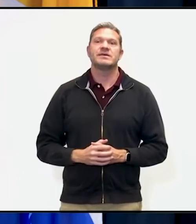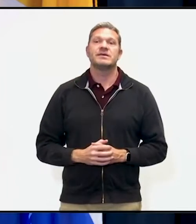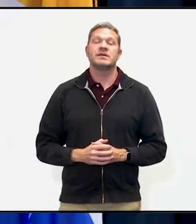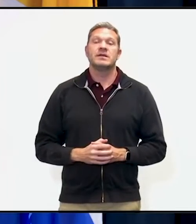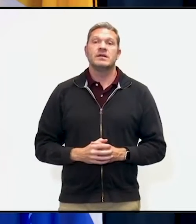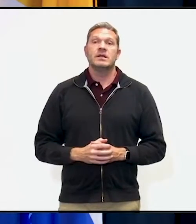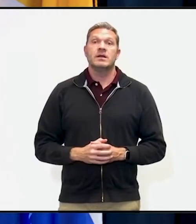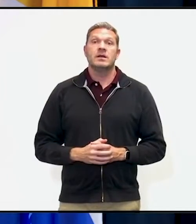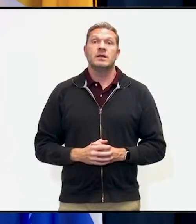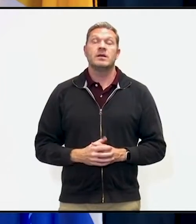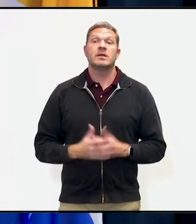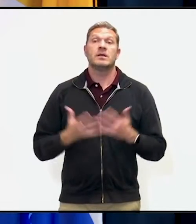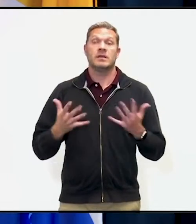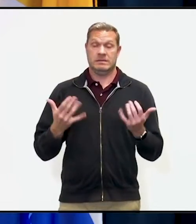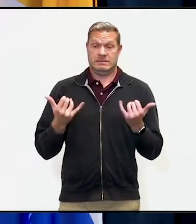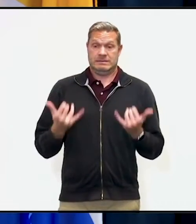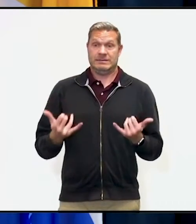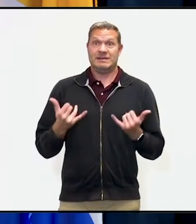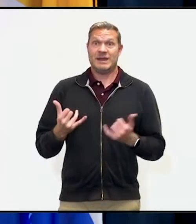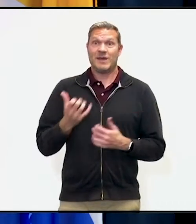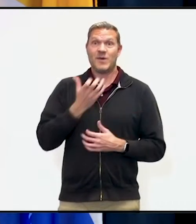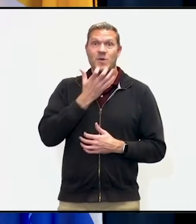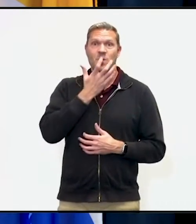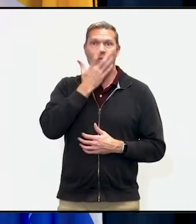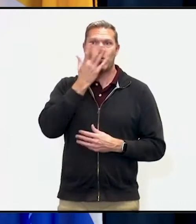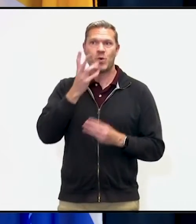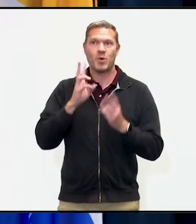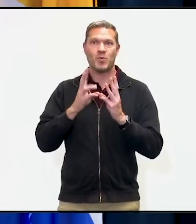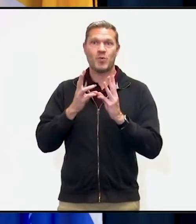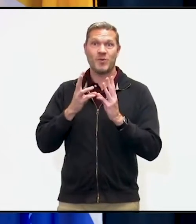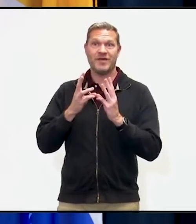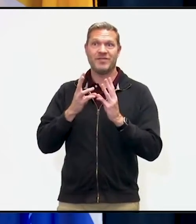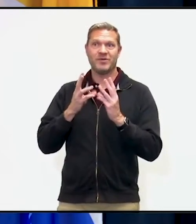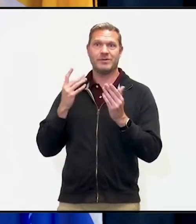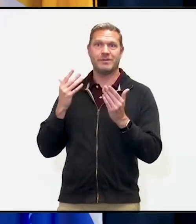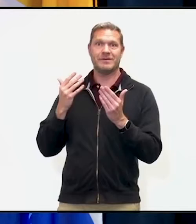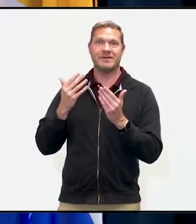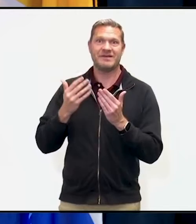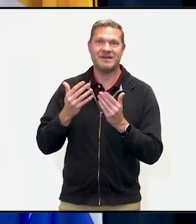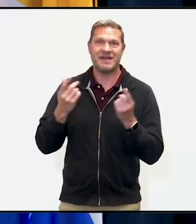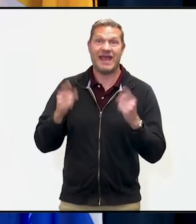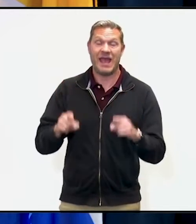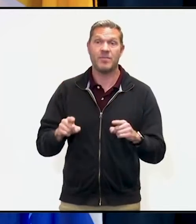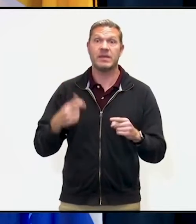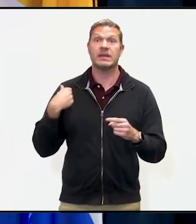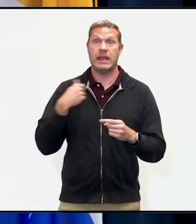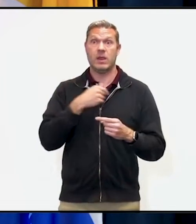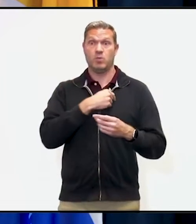So with the warmer weather upon us and with us advancing into the orange tier and spring